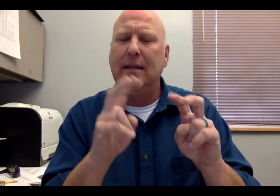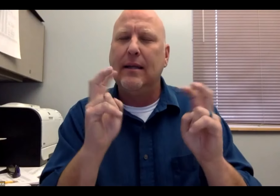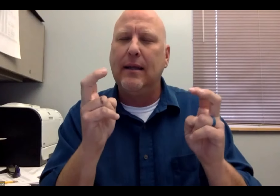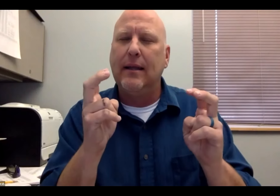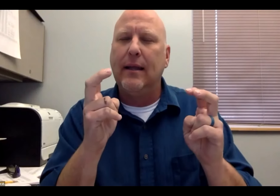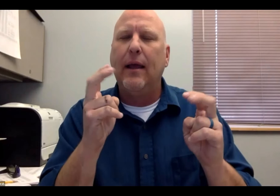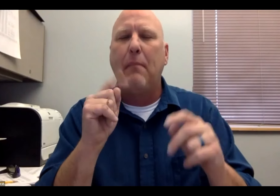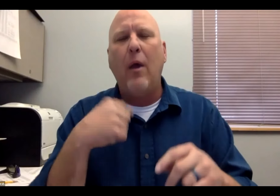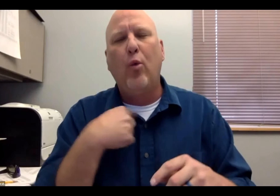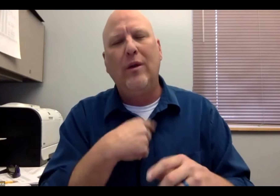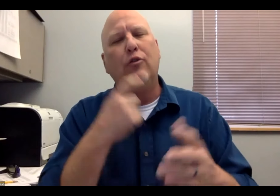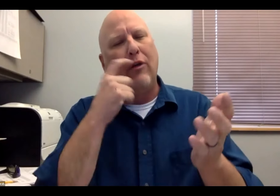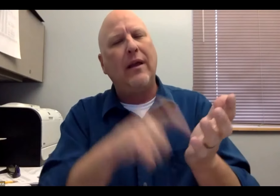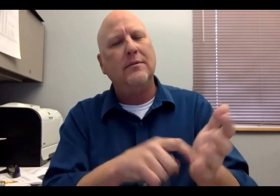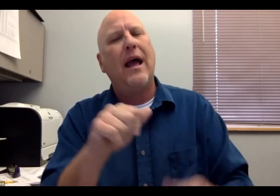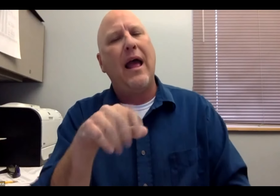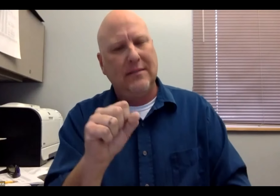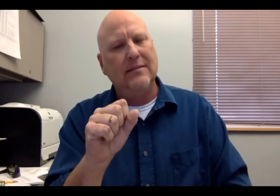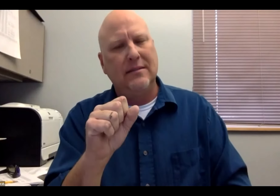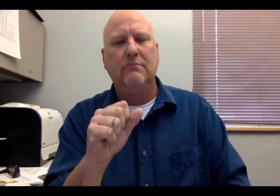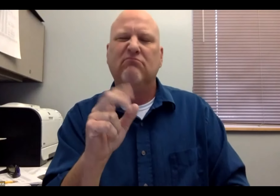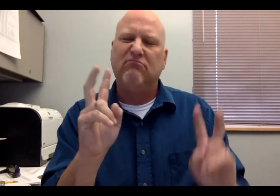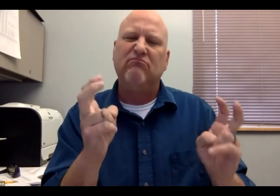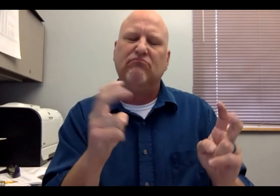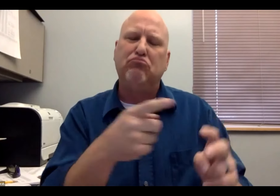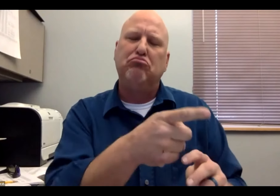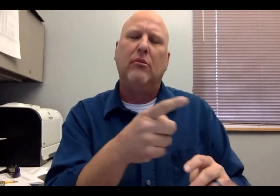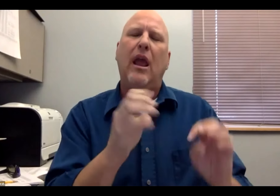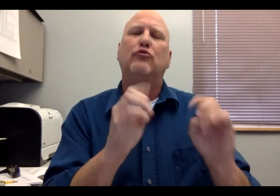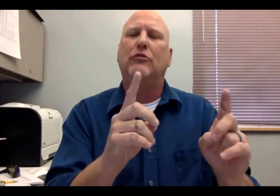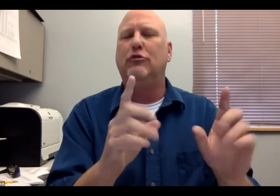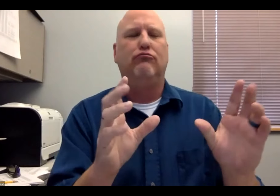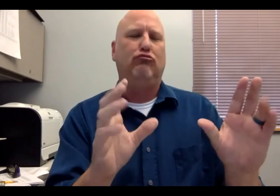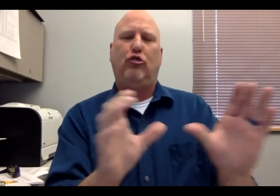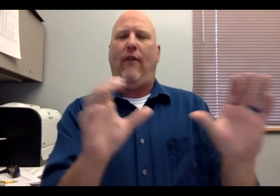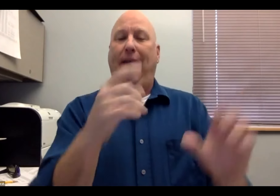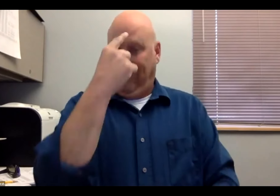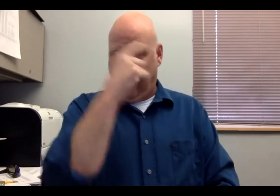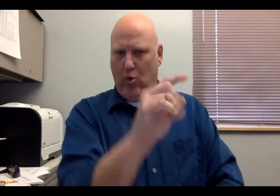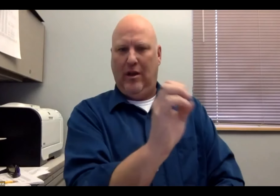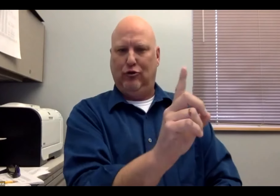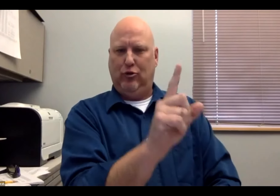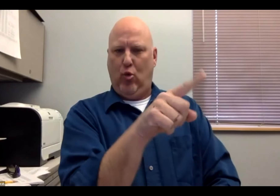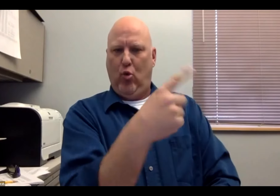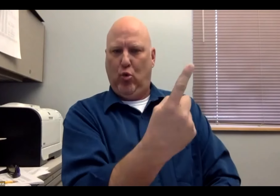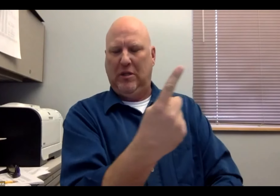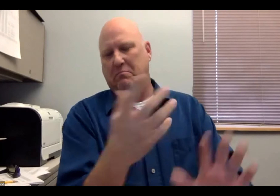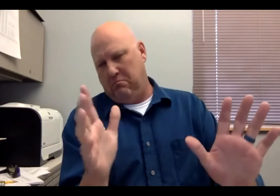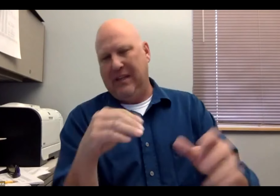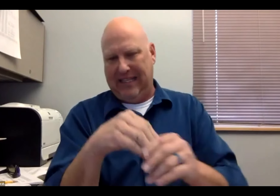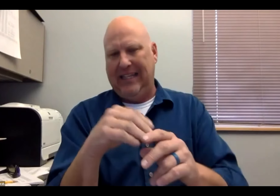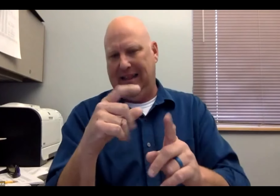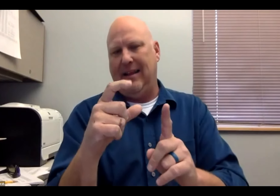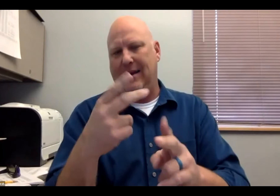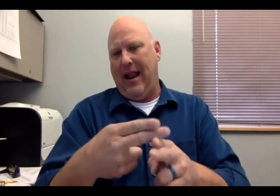is more assessment. We do recognize it here in Utah as educational certification for educational